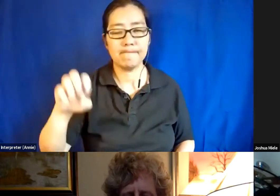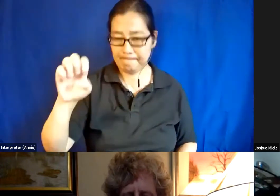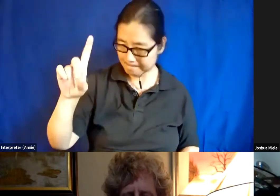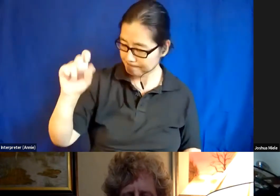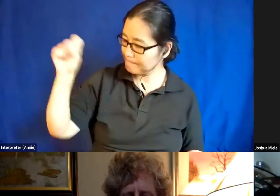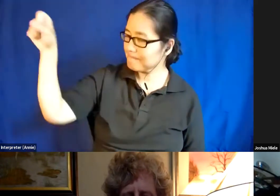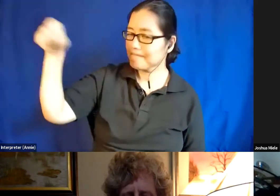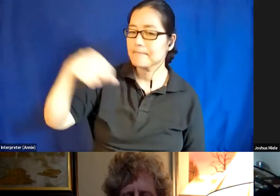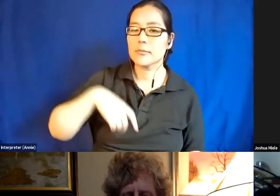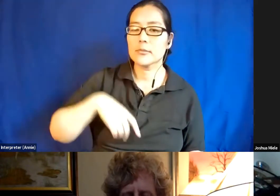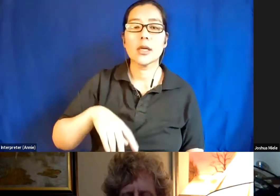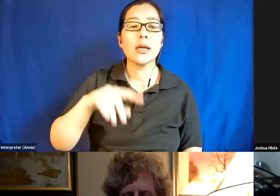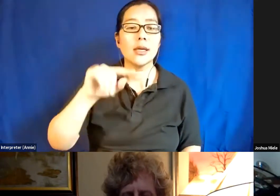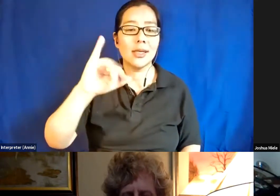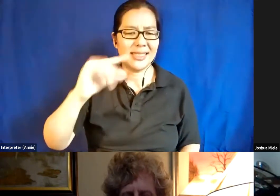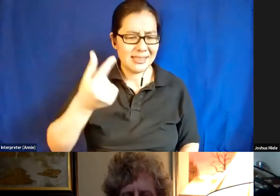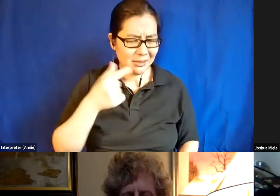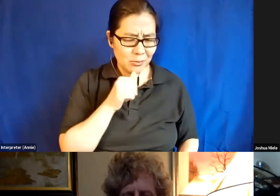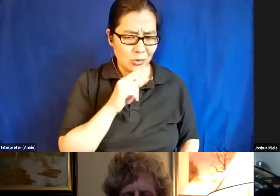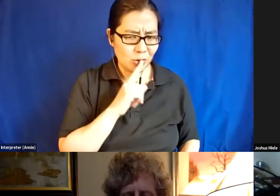I'm not sure if we're supposed to have our videos on or off. I think I